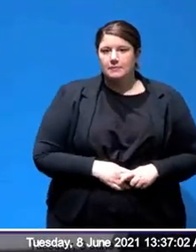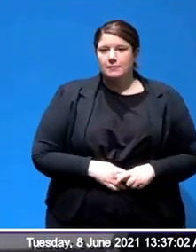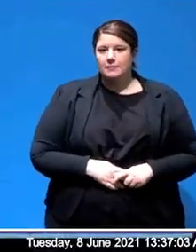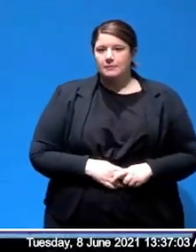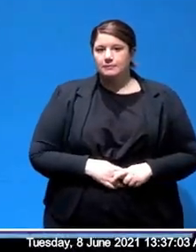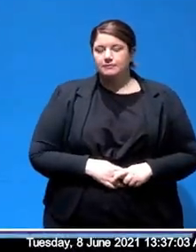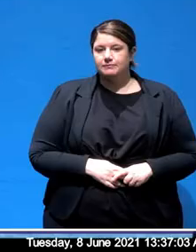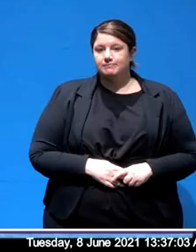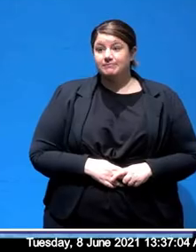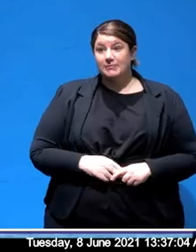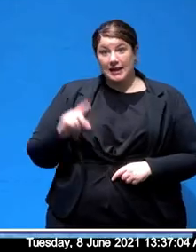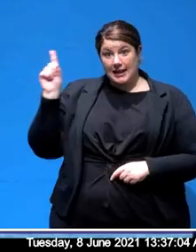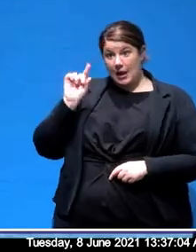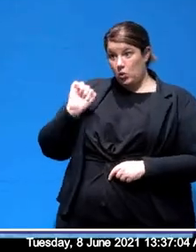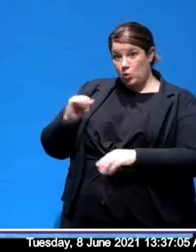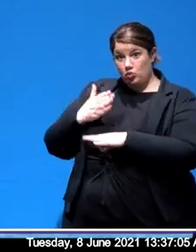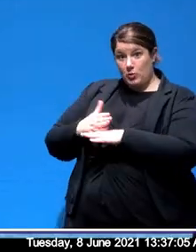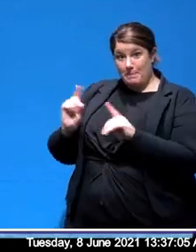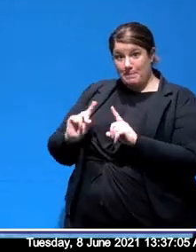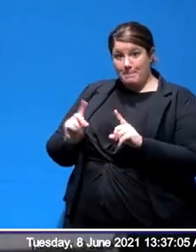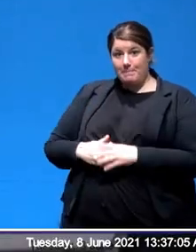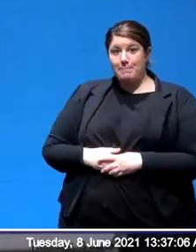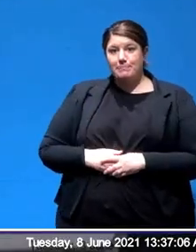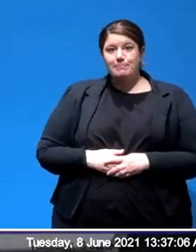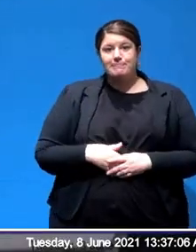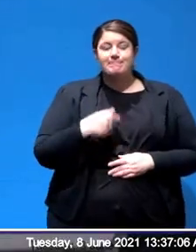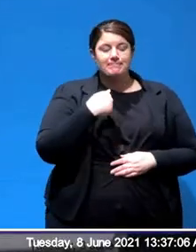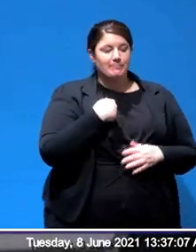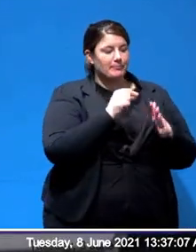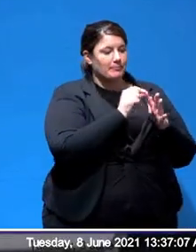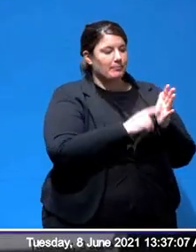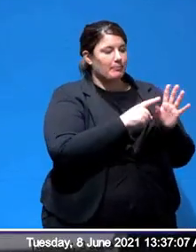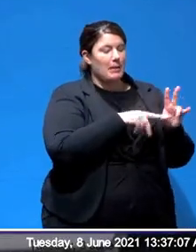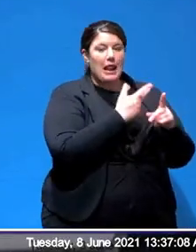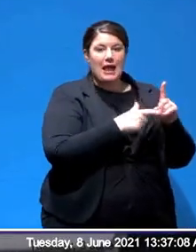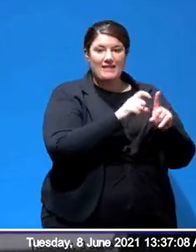What's your current role? I'm the Playford Area Manager within Accommodation Services.